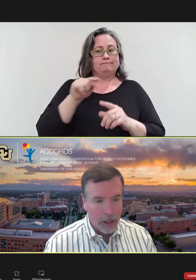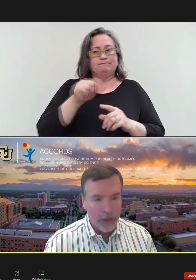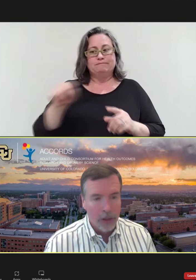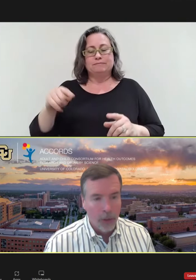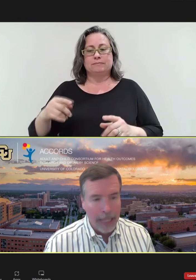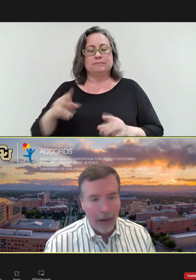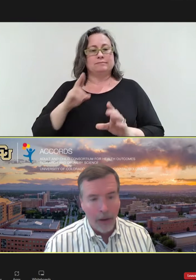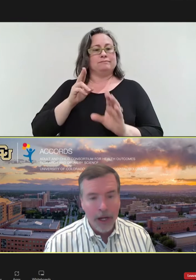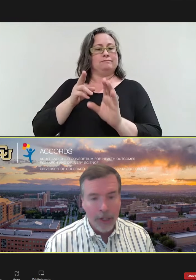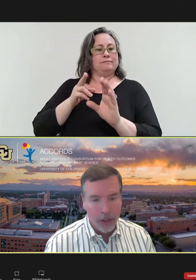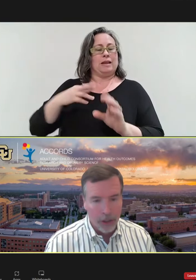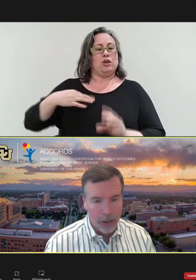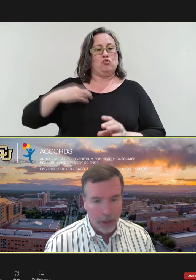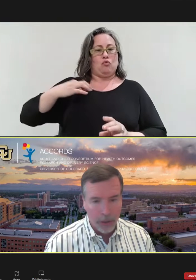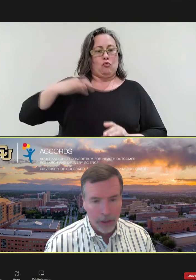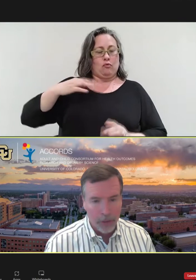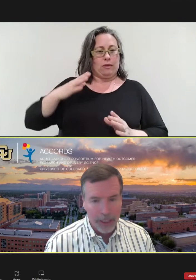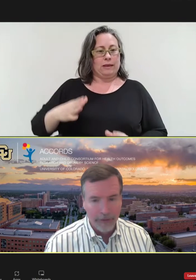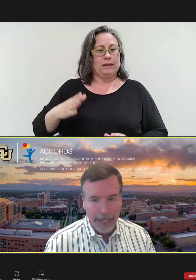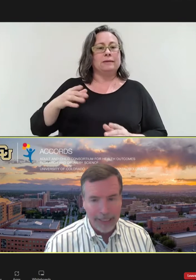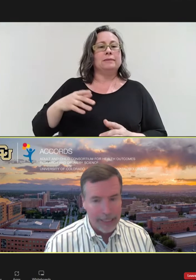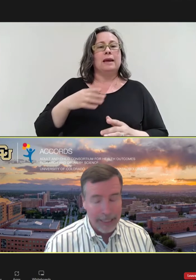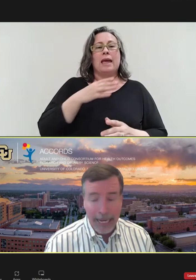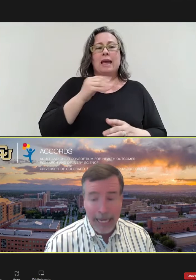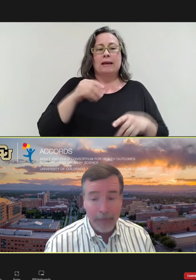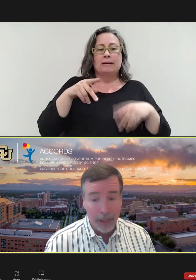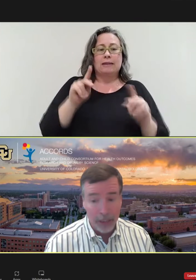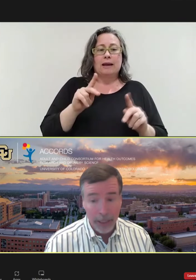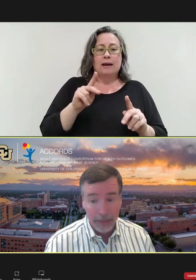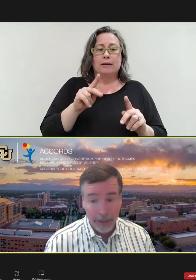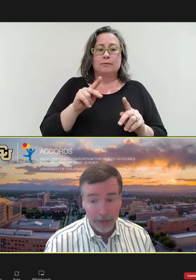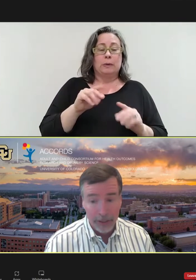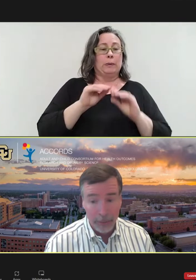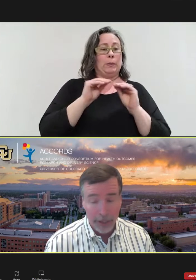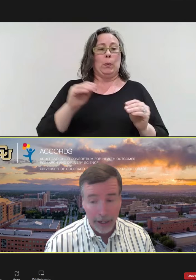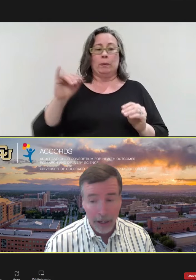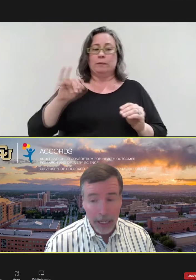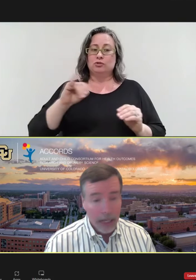Also, to allow underinsured children to receive vaccines at any participating VFC provider,